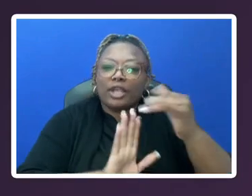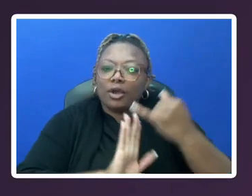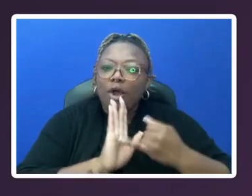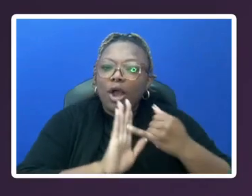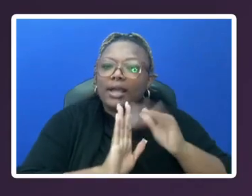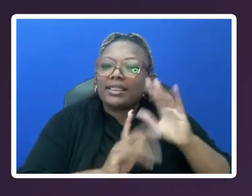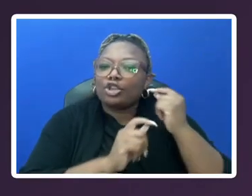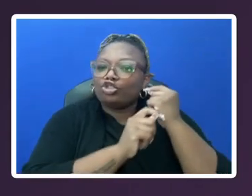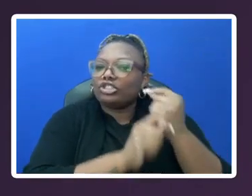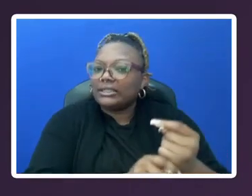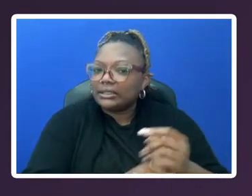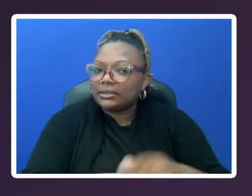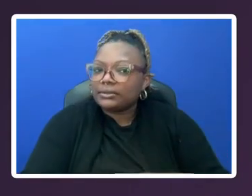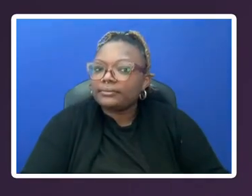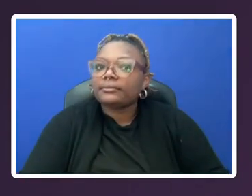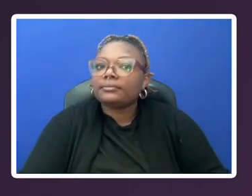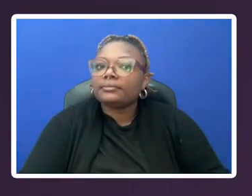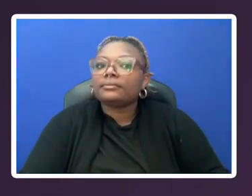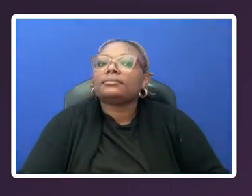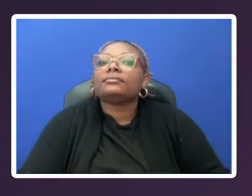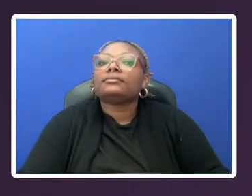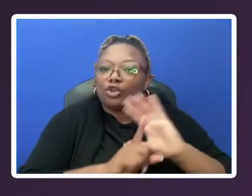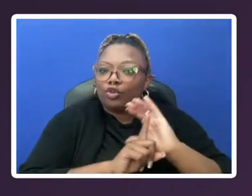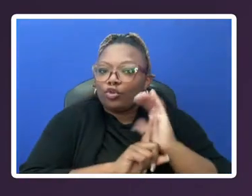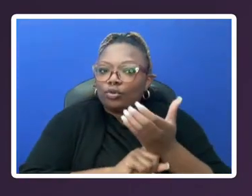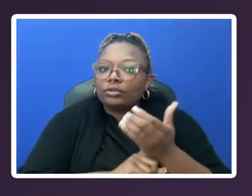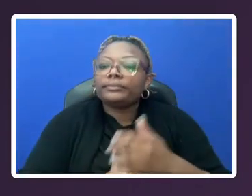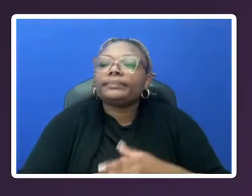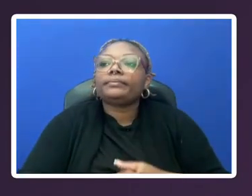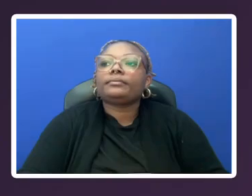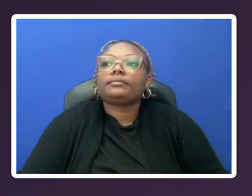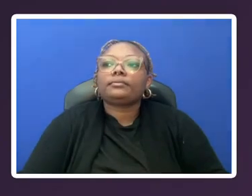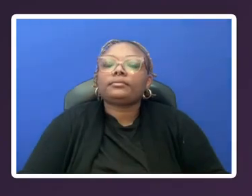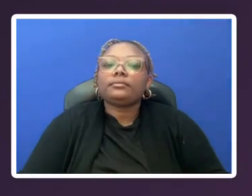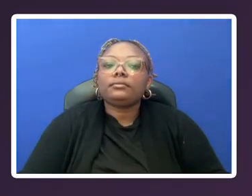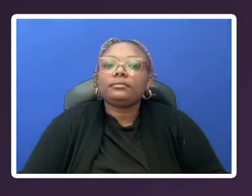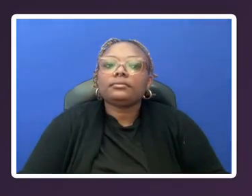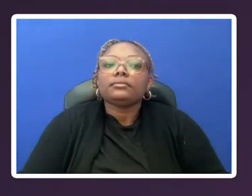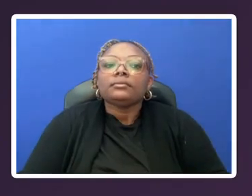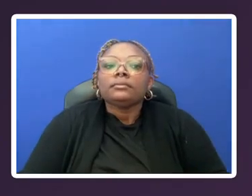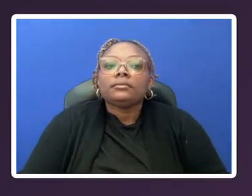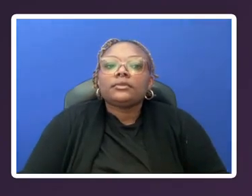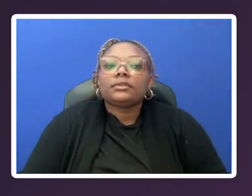their craft, their culture. So, to this effort, you know, we're a few years out,